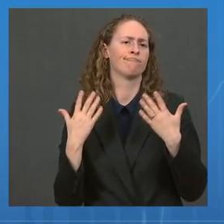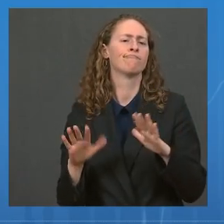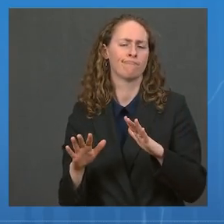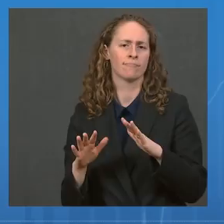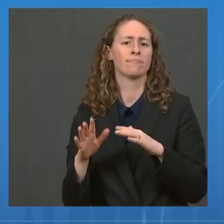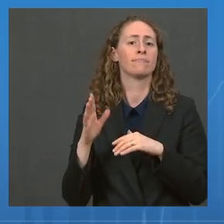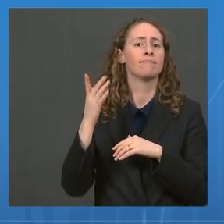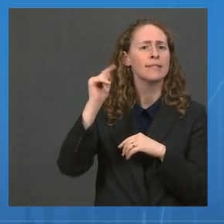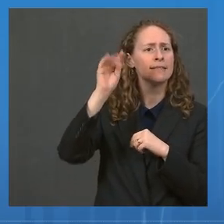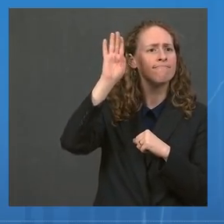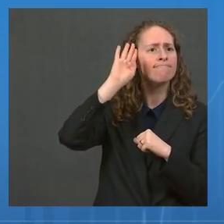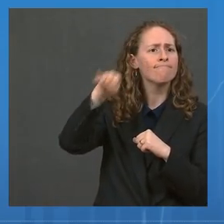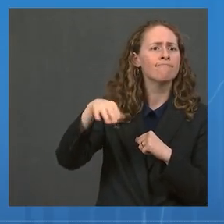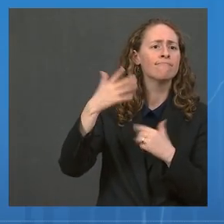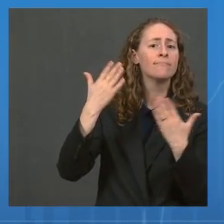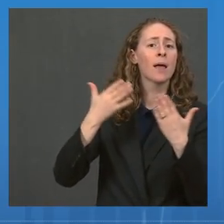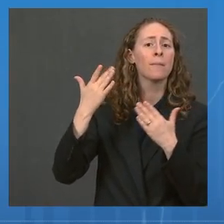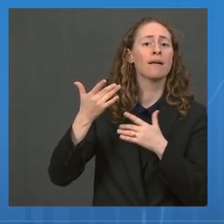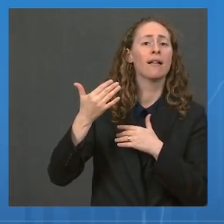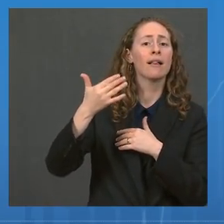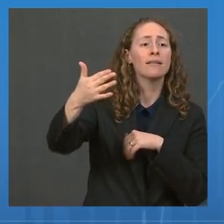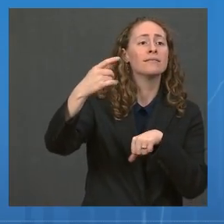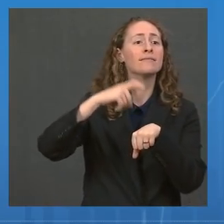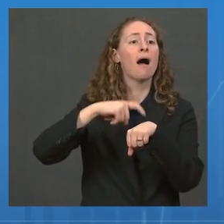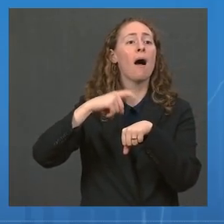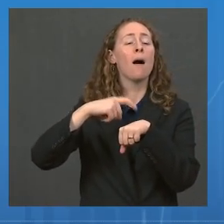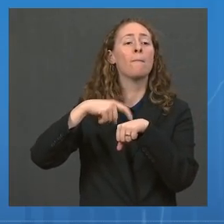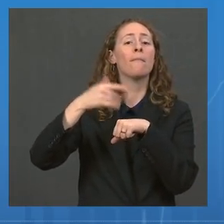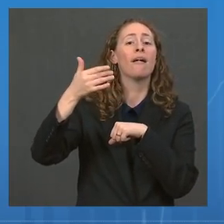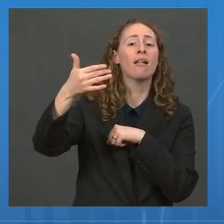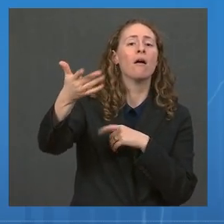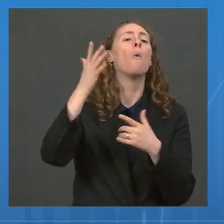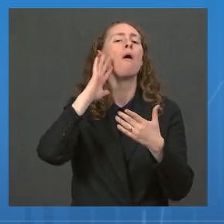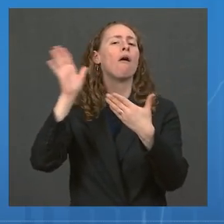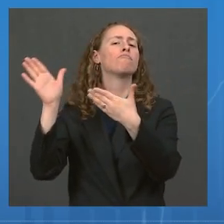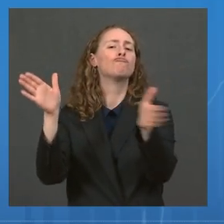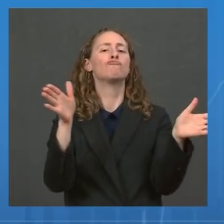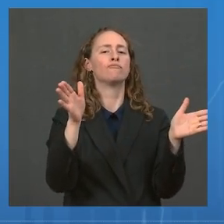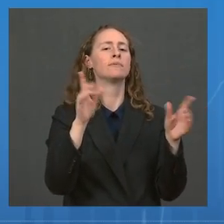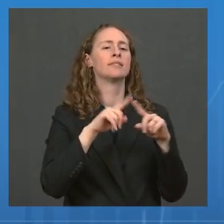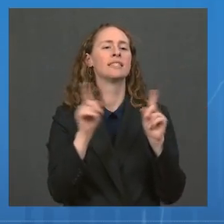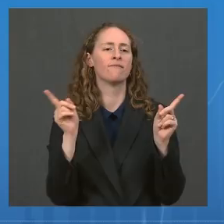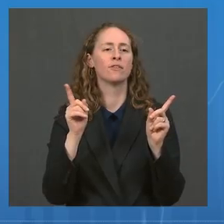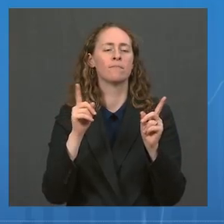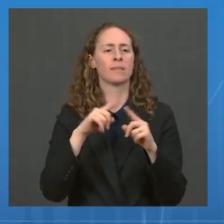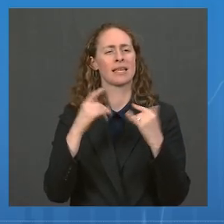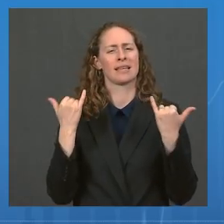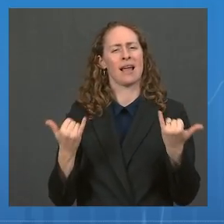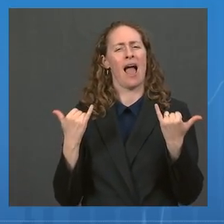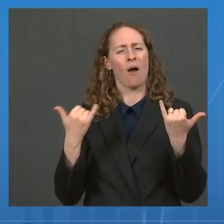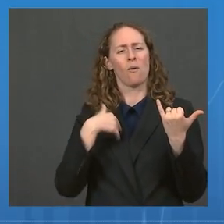I'm committed to updating and revising our guidance in real time and in collaboration with the scientific community.